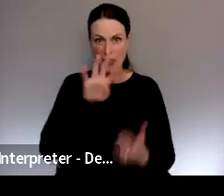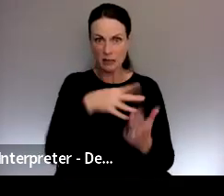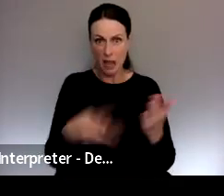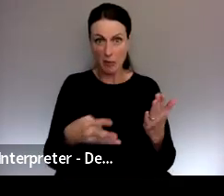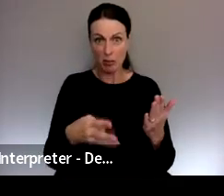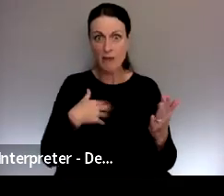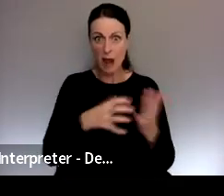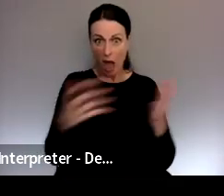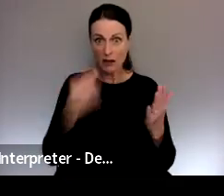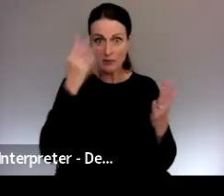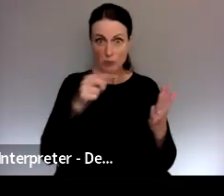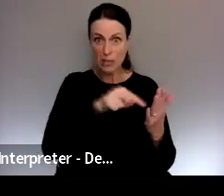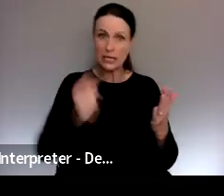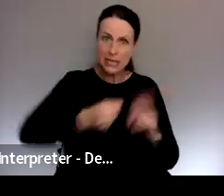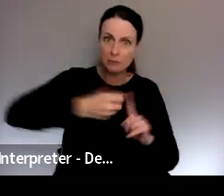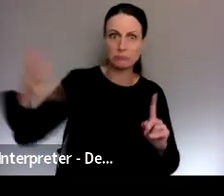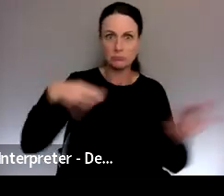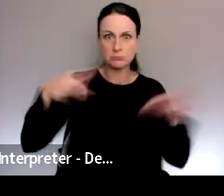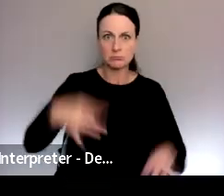and that information needs to be shared.